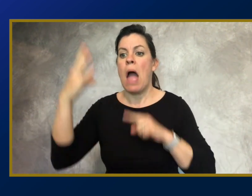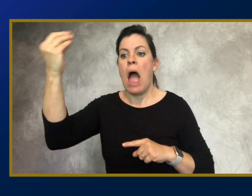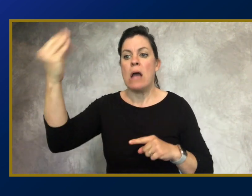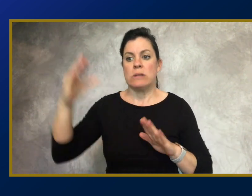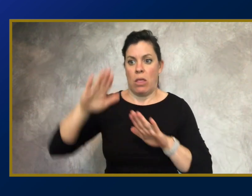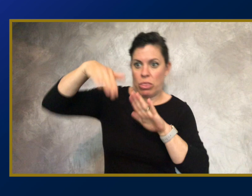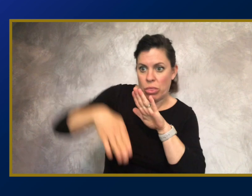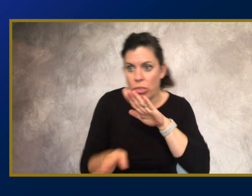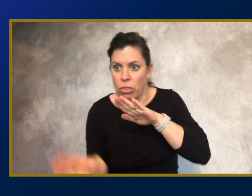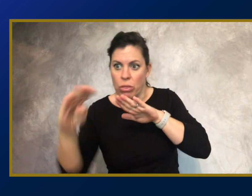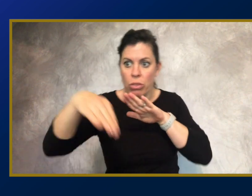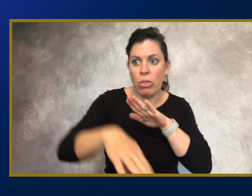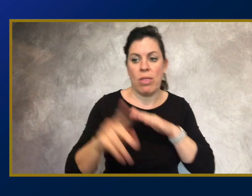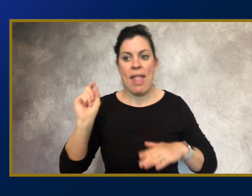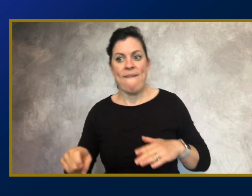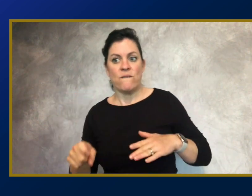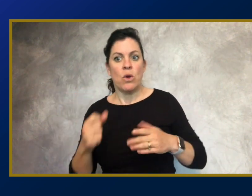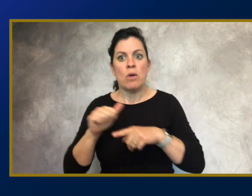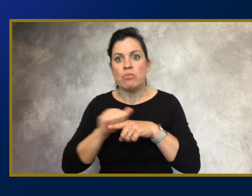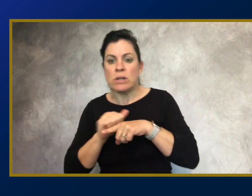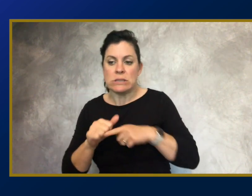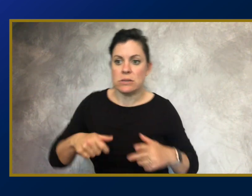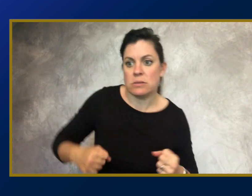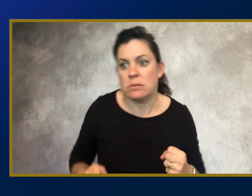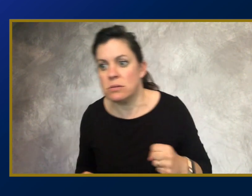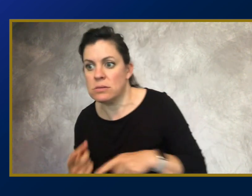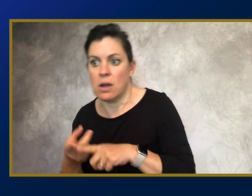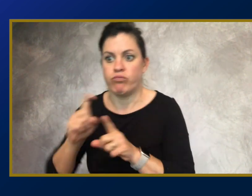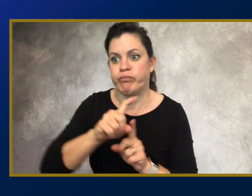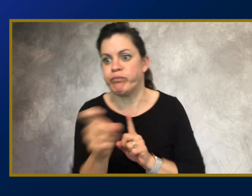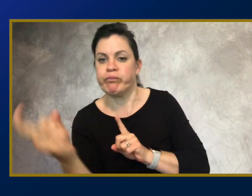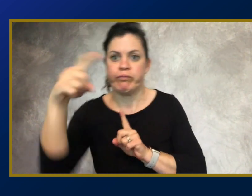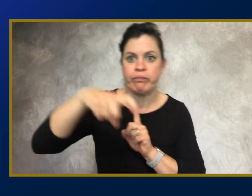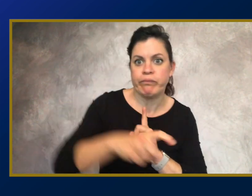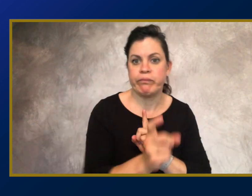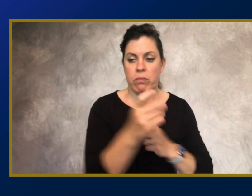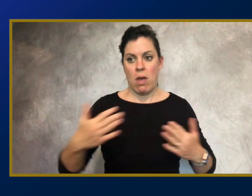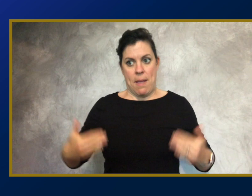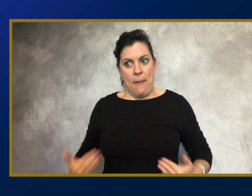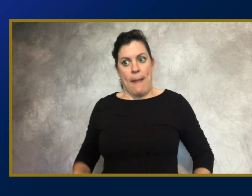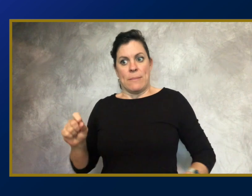if there's a hill, practice running up and down the hill. Great activity. We can, also,